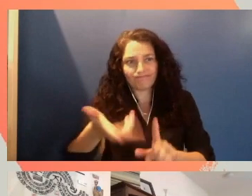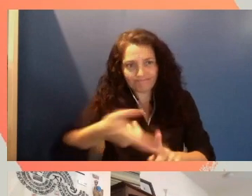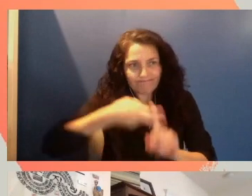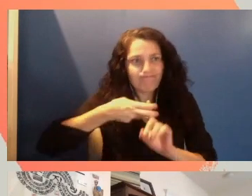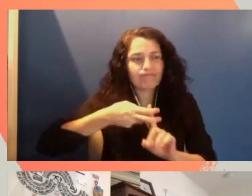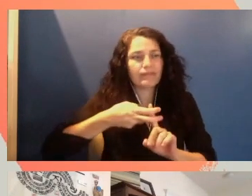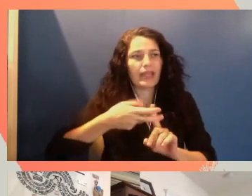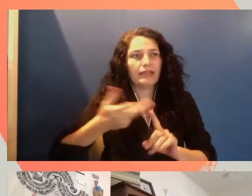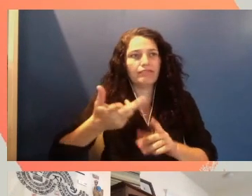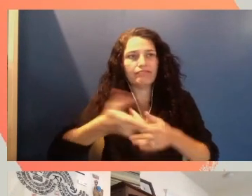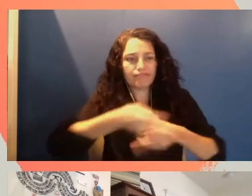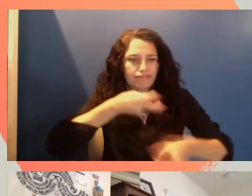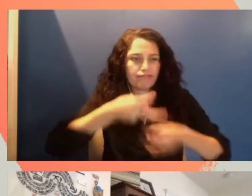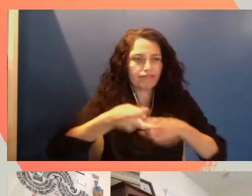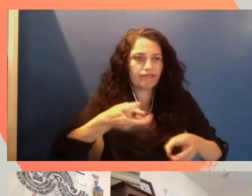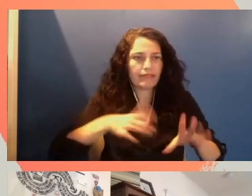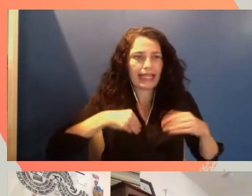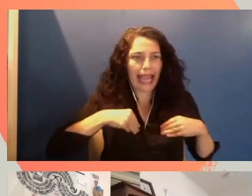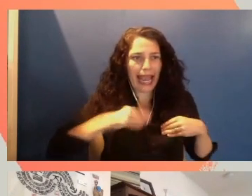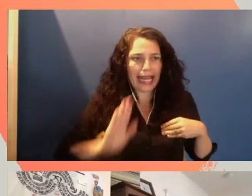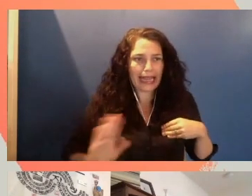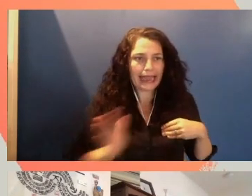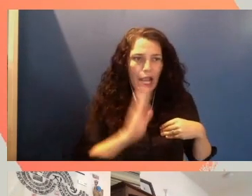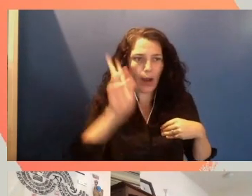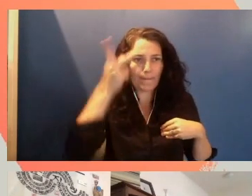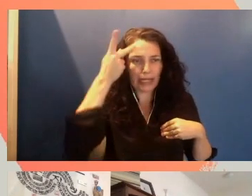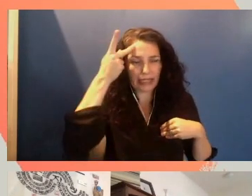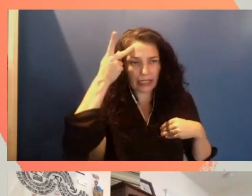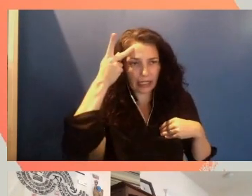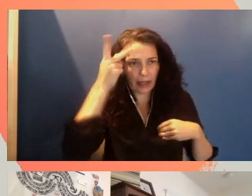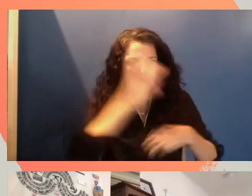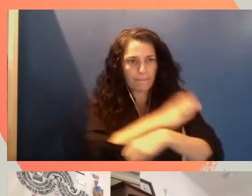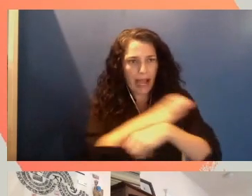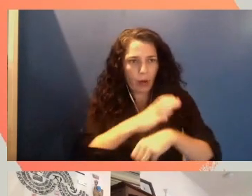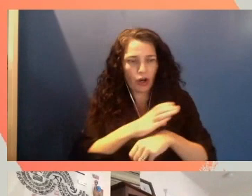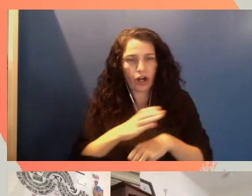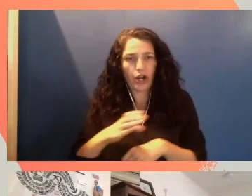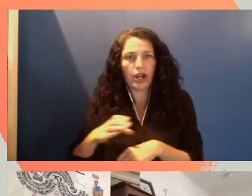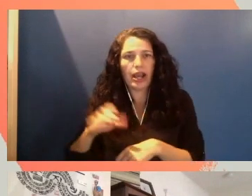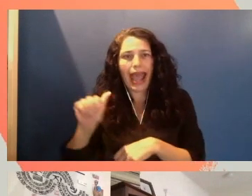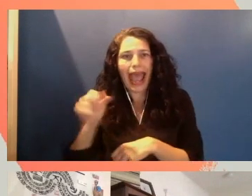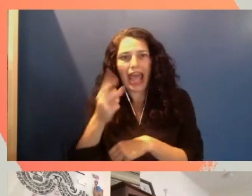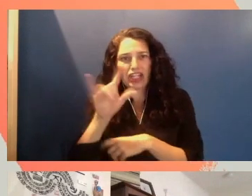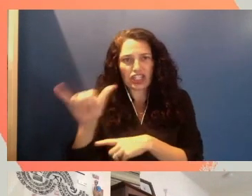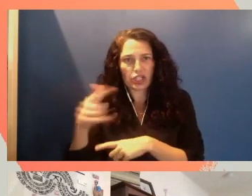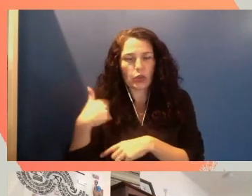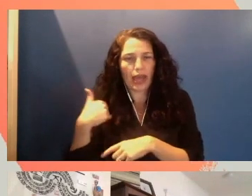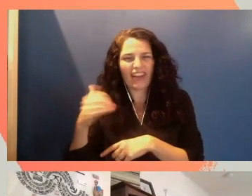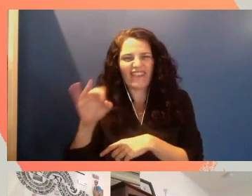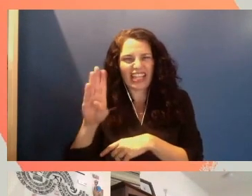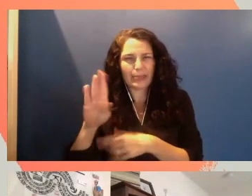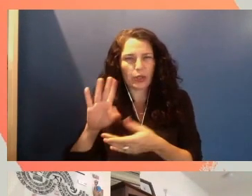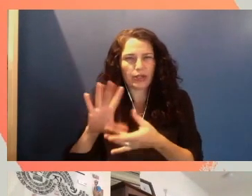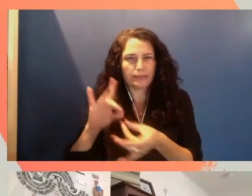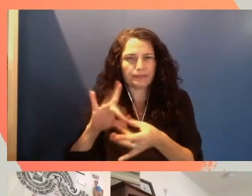And Ashley, you added a conversation on Facebook not so long ago where I was also watching rapt because there are some delicacies